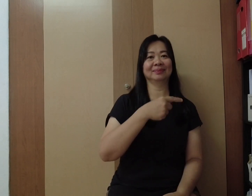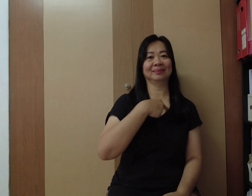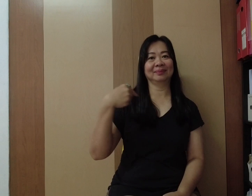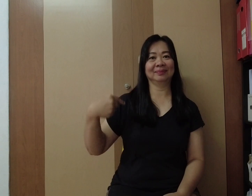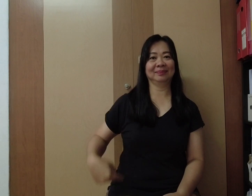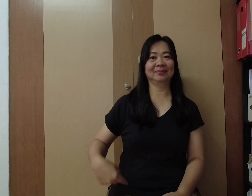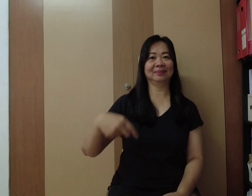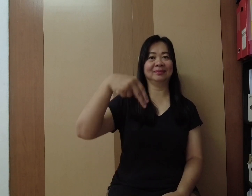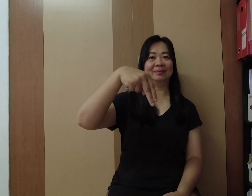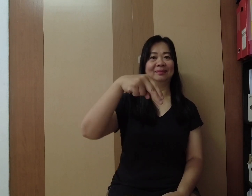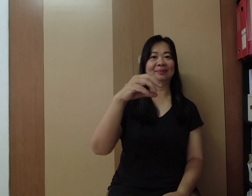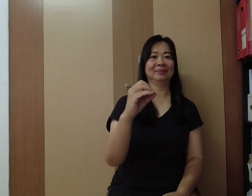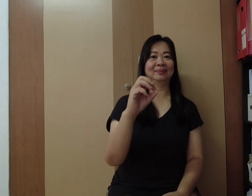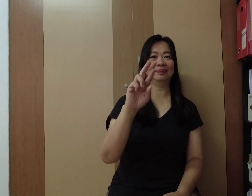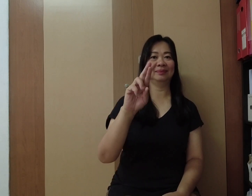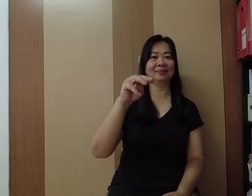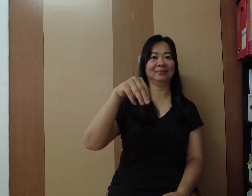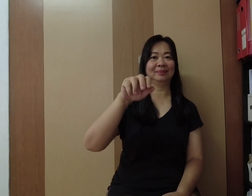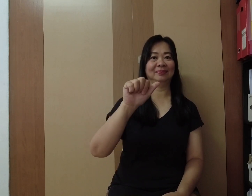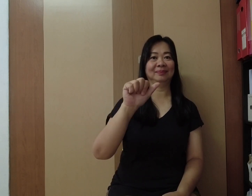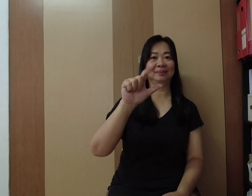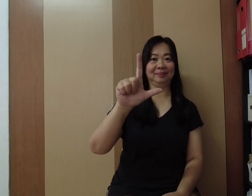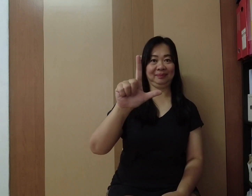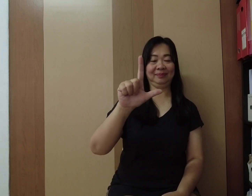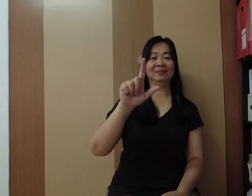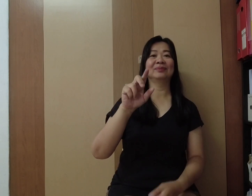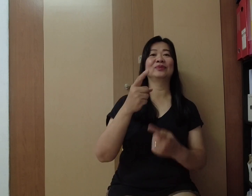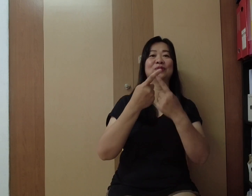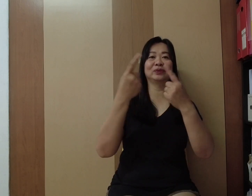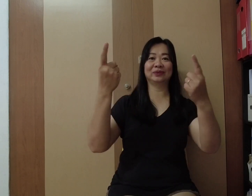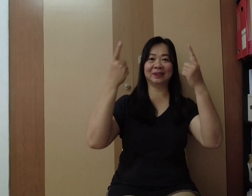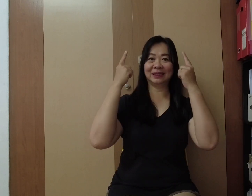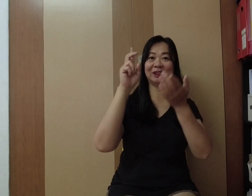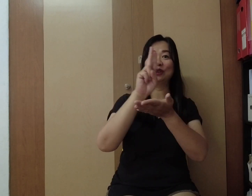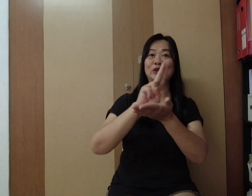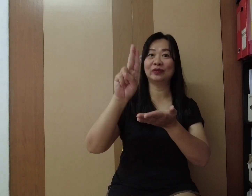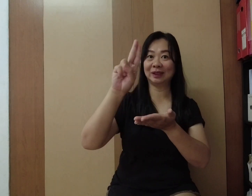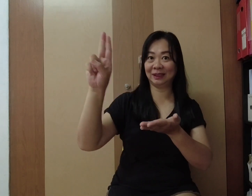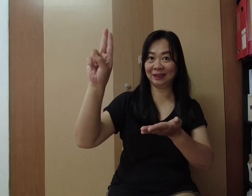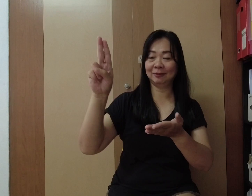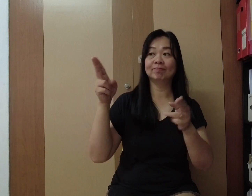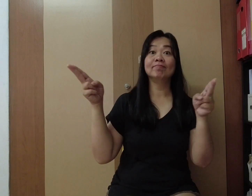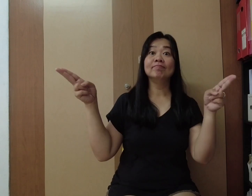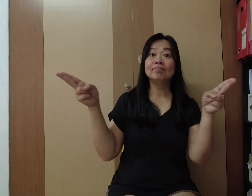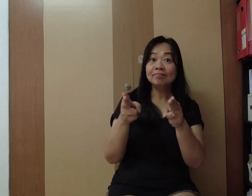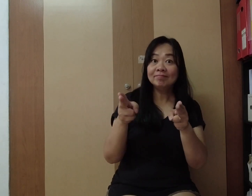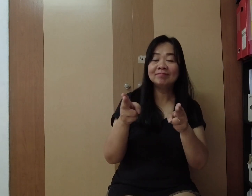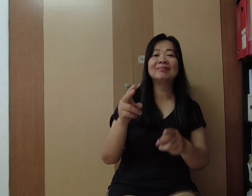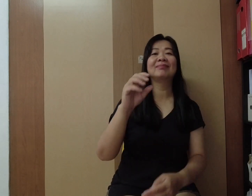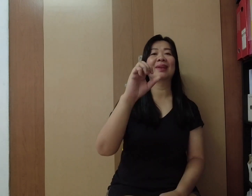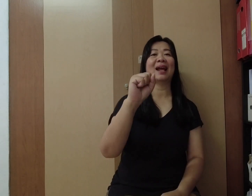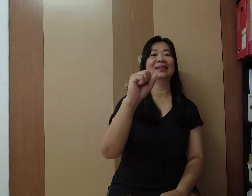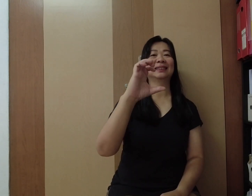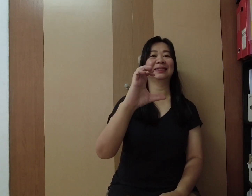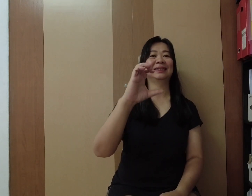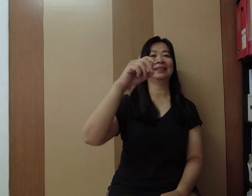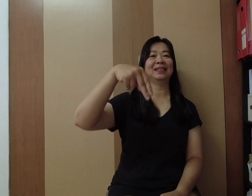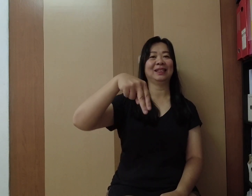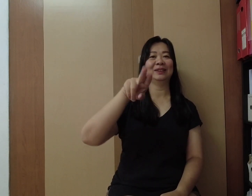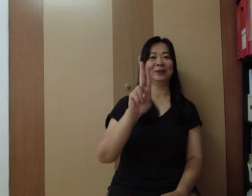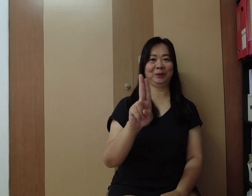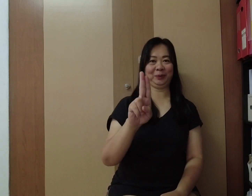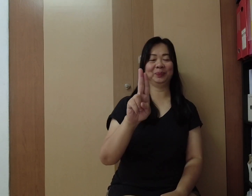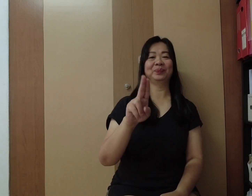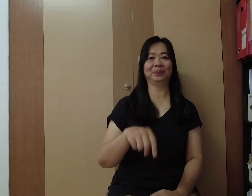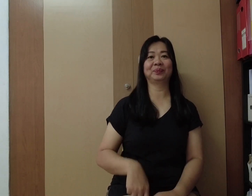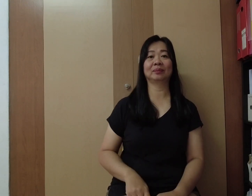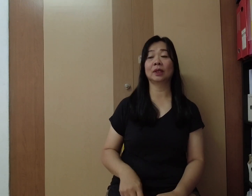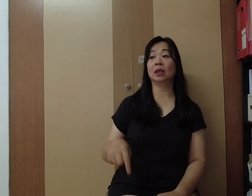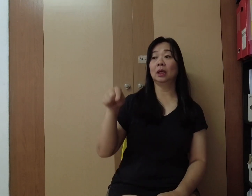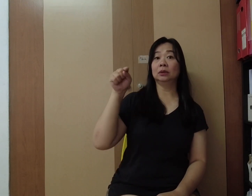has a group of hearing students who are learning sign language.